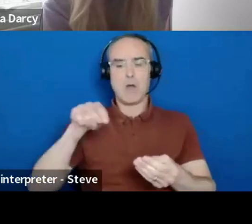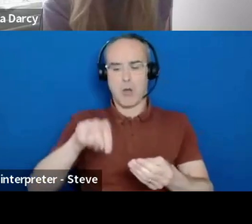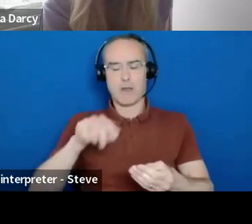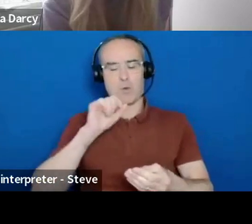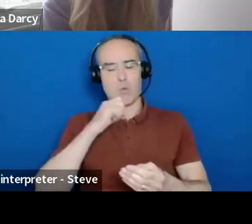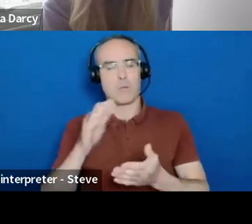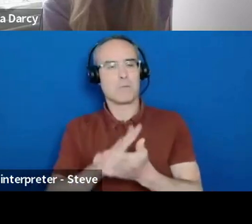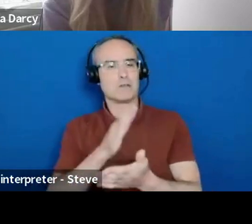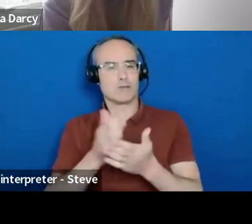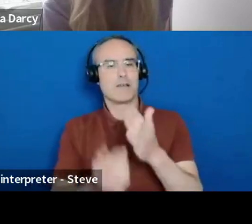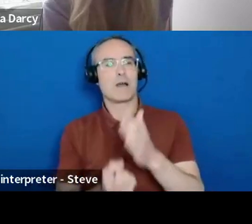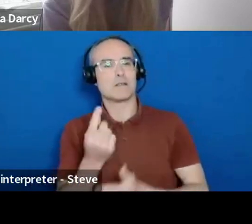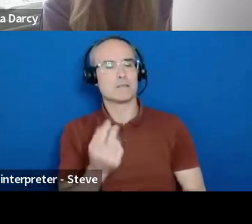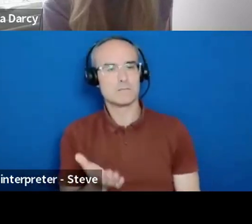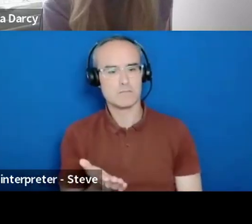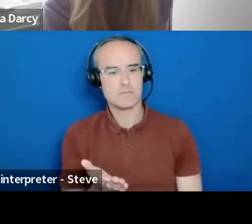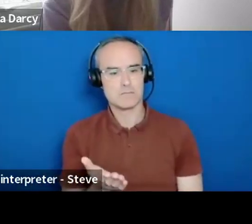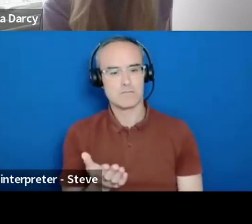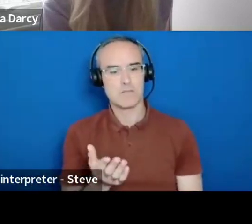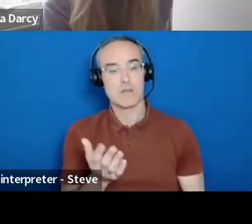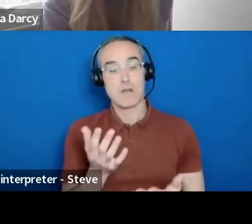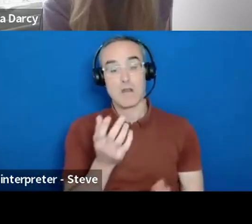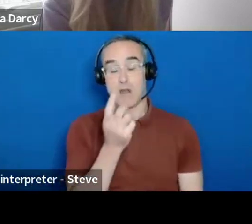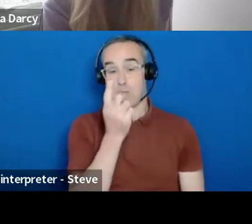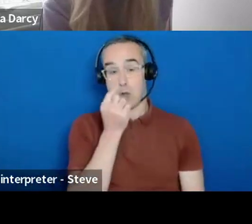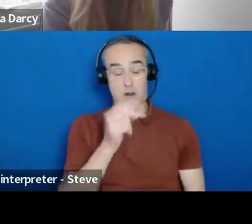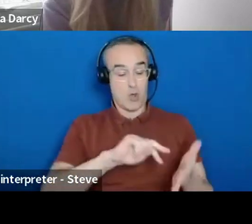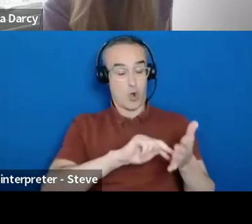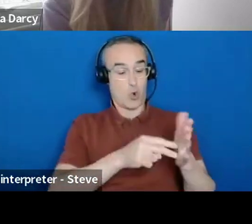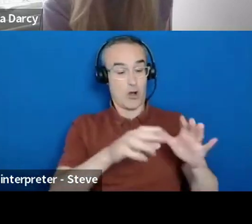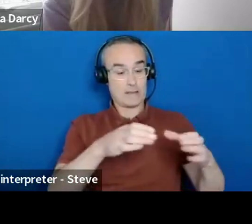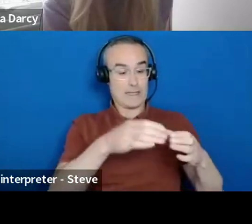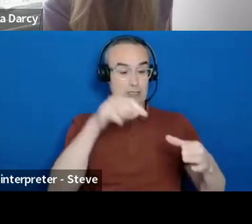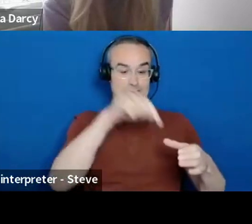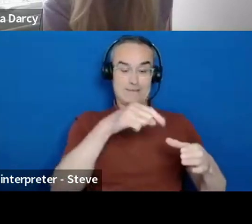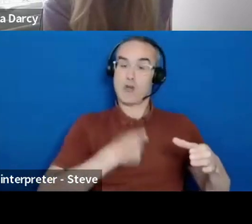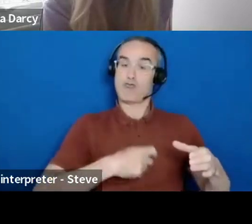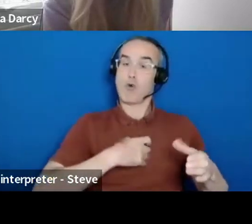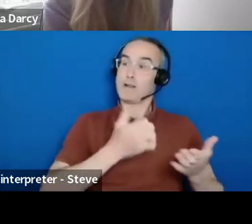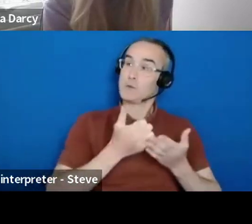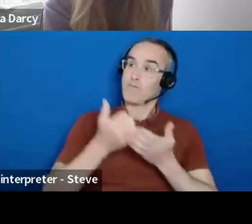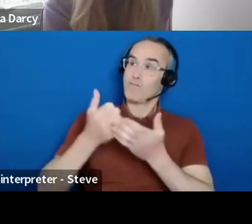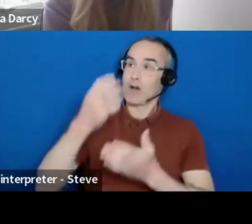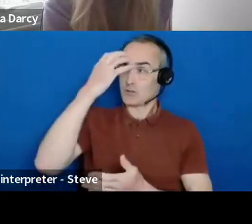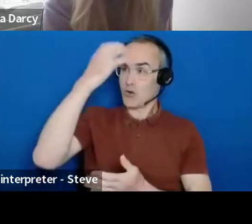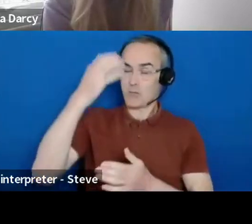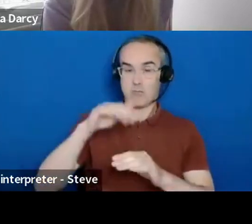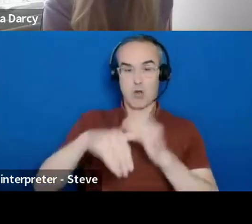It might be if it's an organization that's advising government on how things operate for us in the justice system,